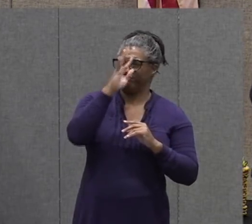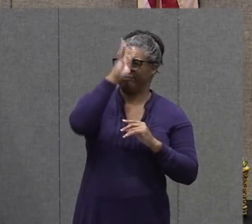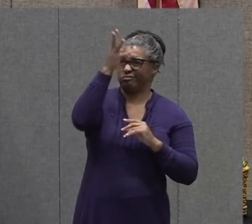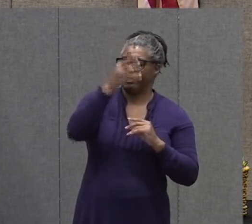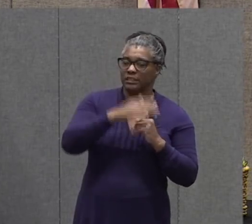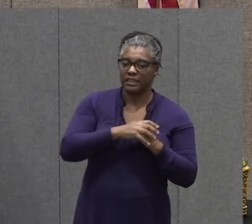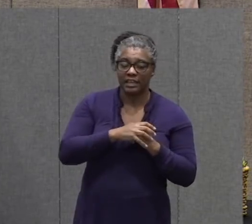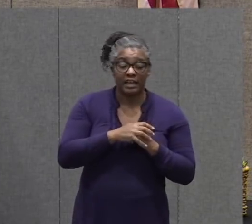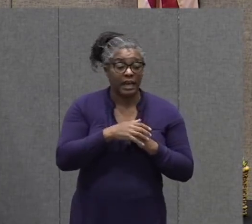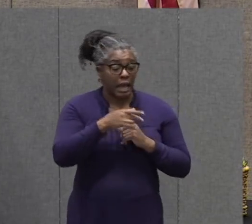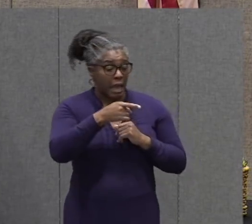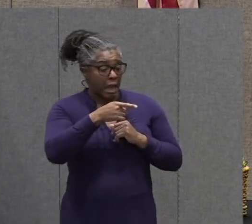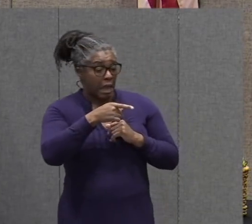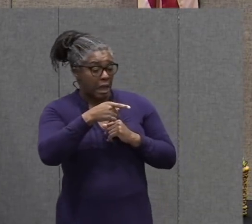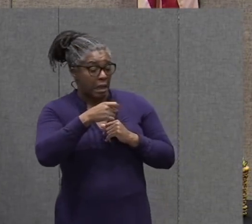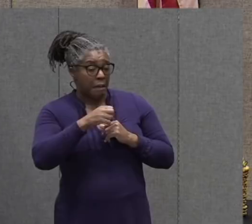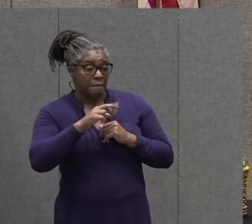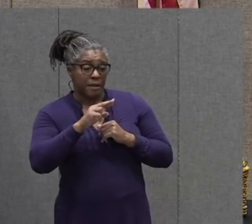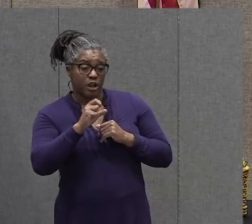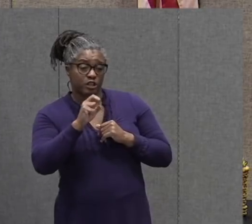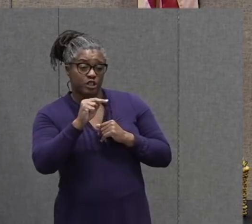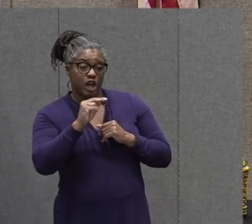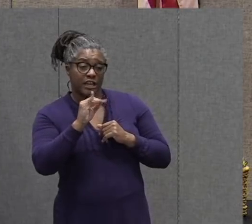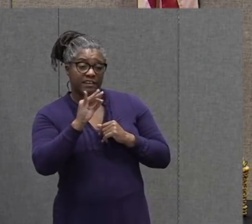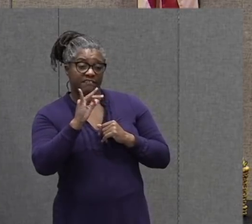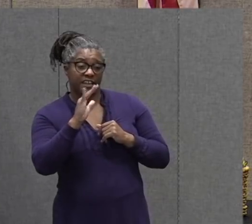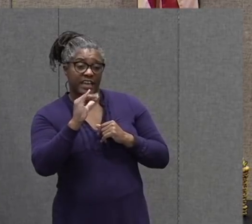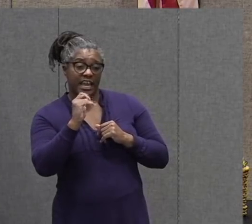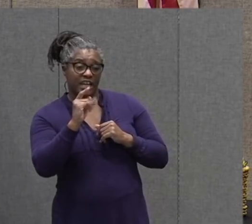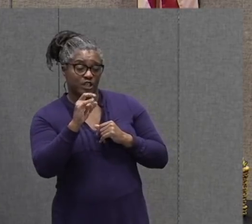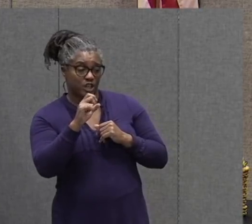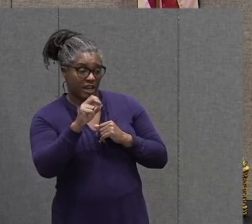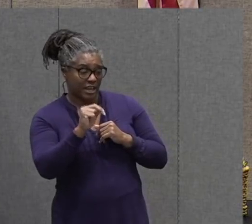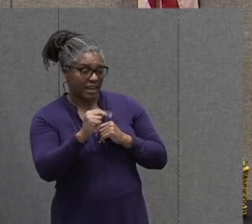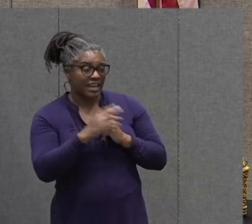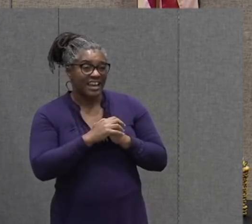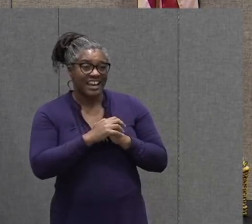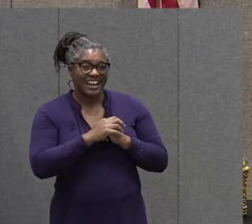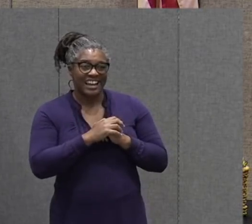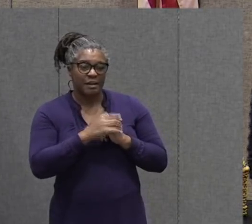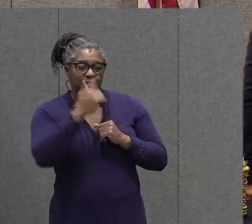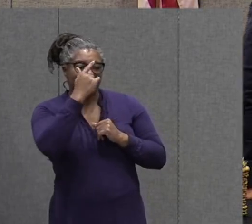where he's giving the street music, vocabulary. As if it's talking.